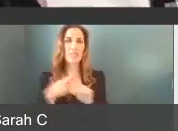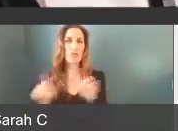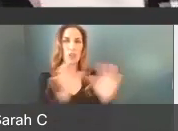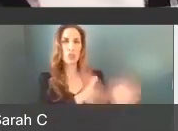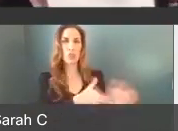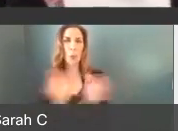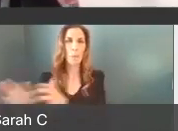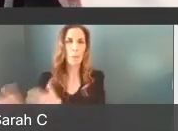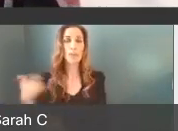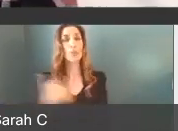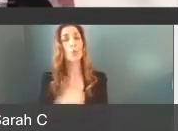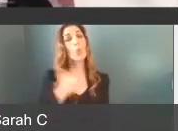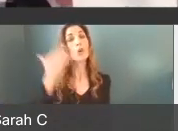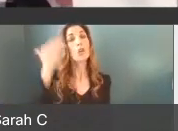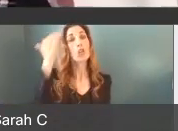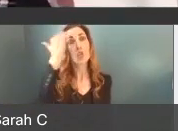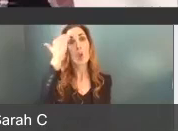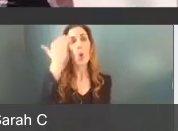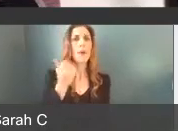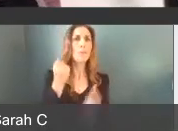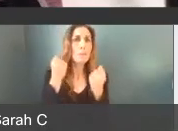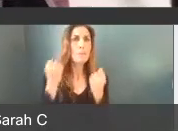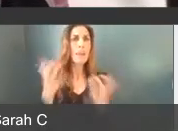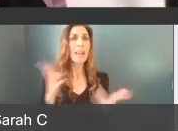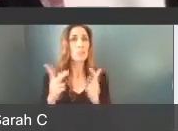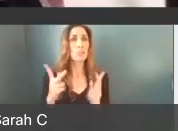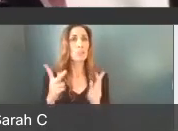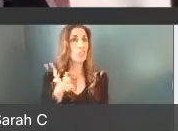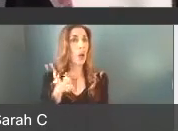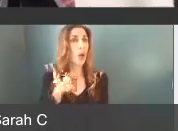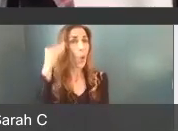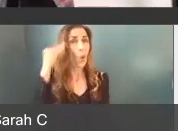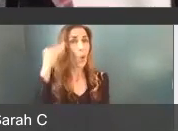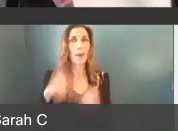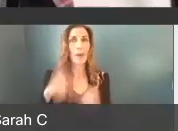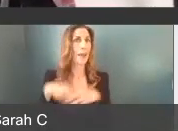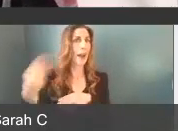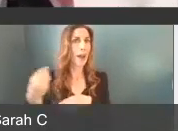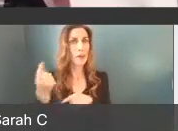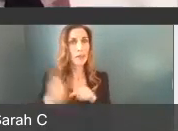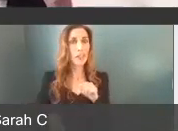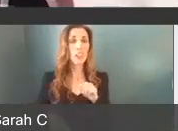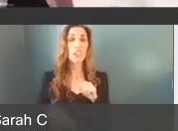that there are a number of homebound people in the County and, in fact, we have people calling